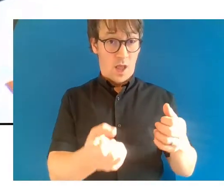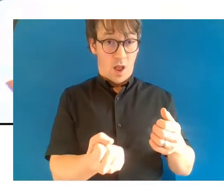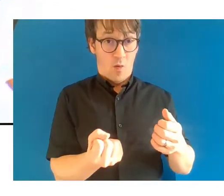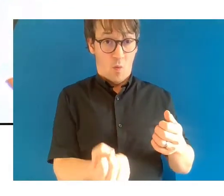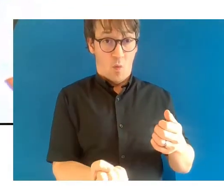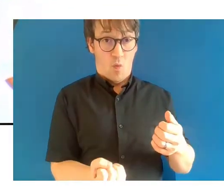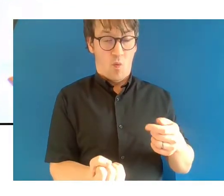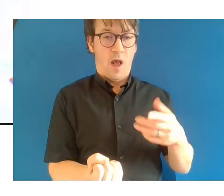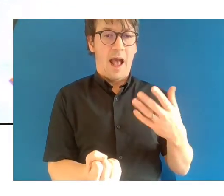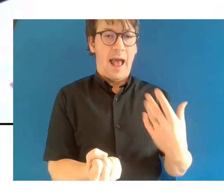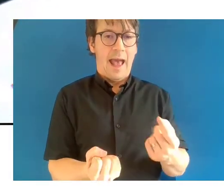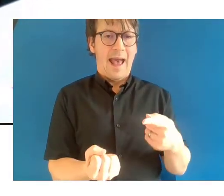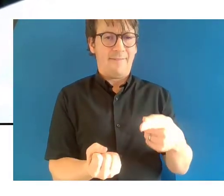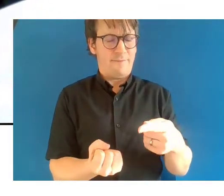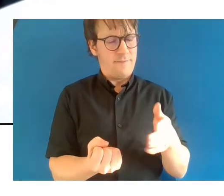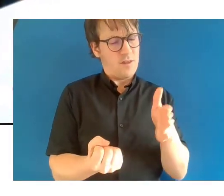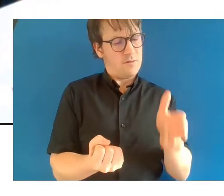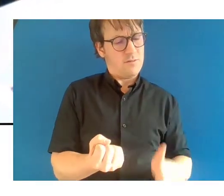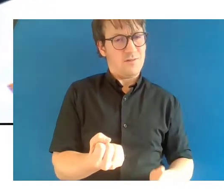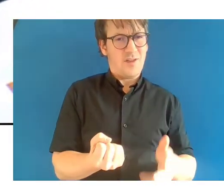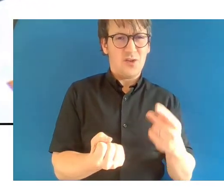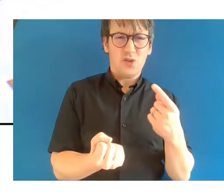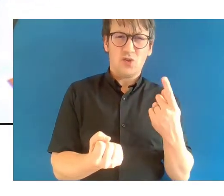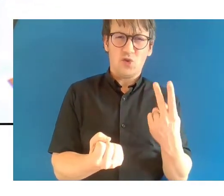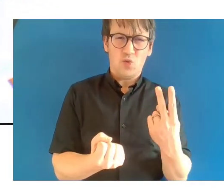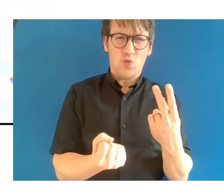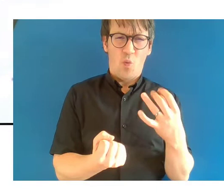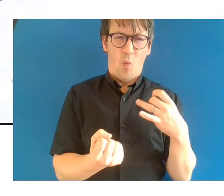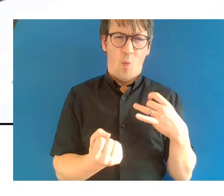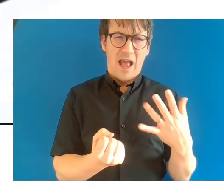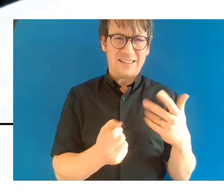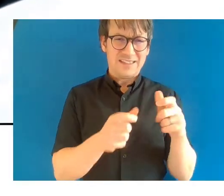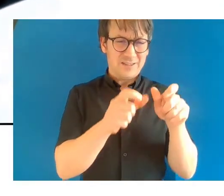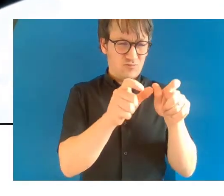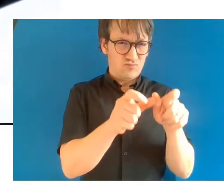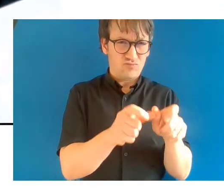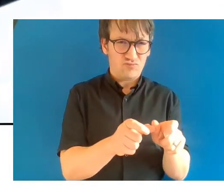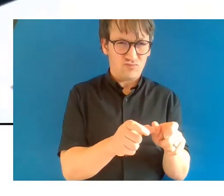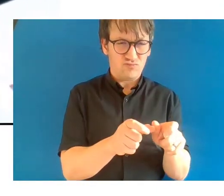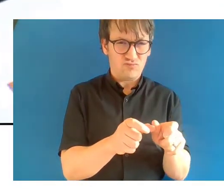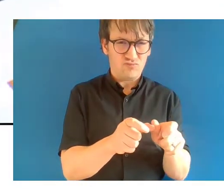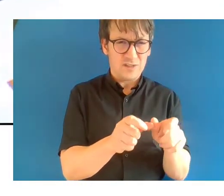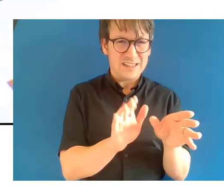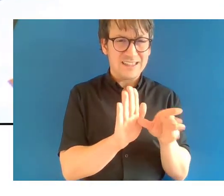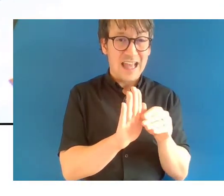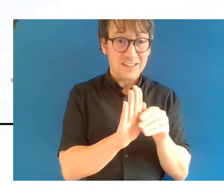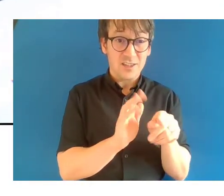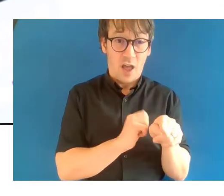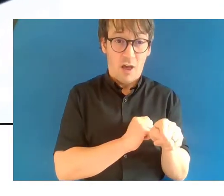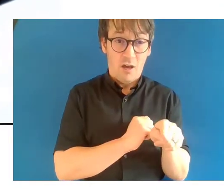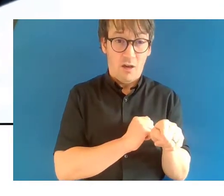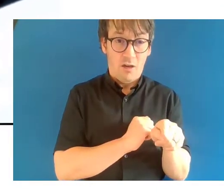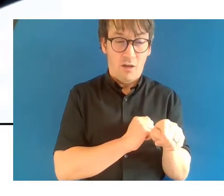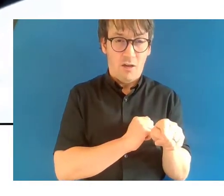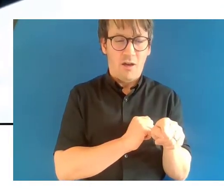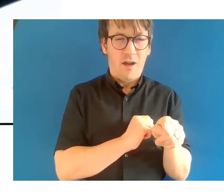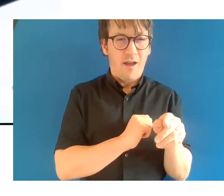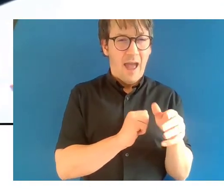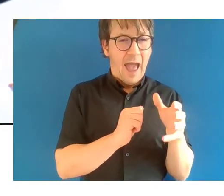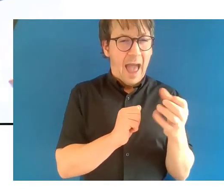On the side here of this drawer you can see these two white sensors.